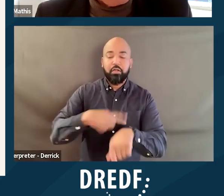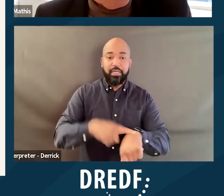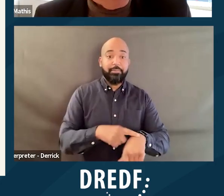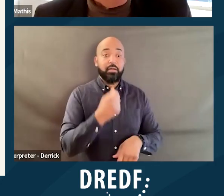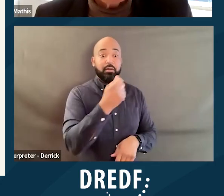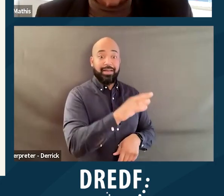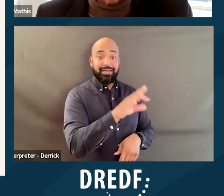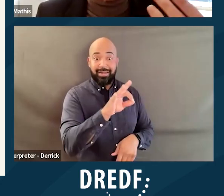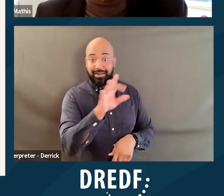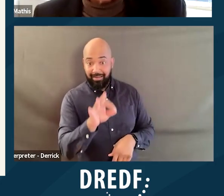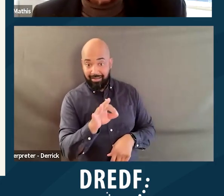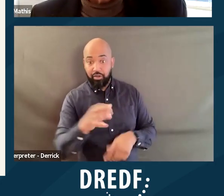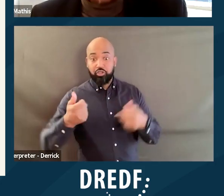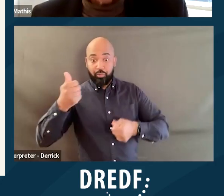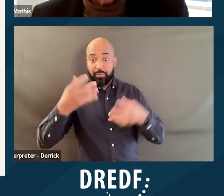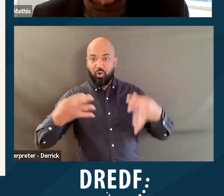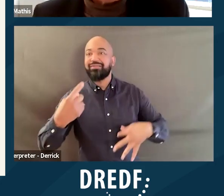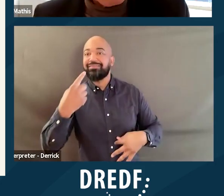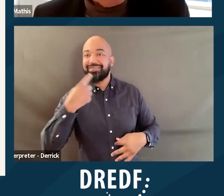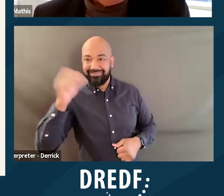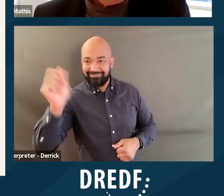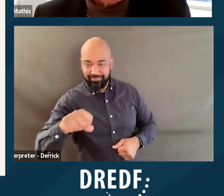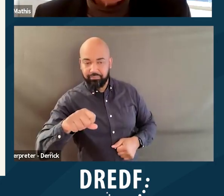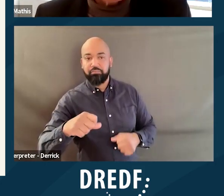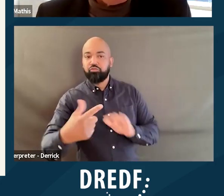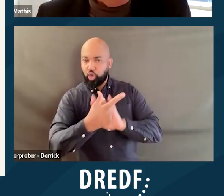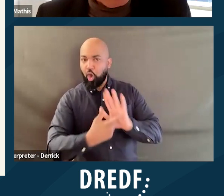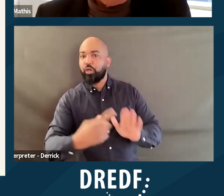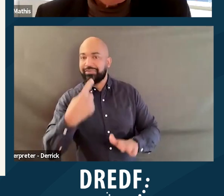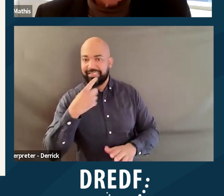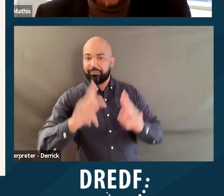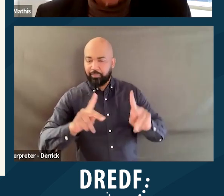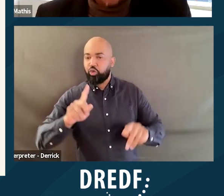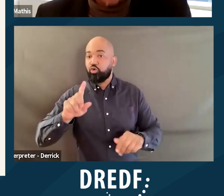many years of law. So, 1999 was when the Supreme Court made clear it was the law